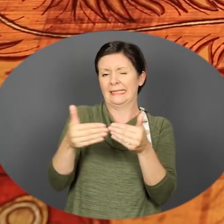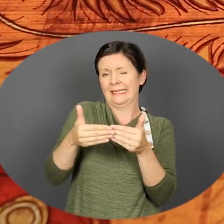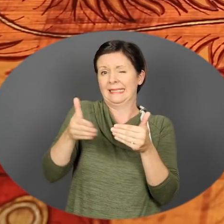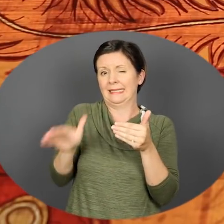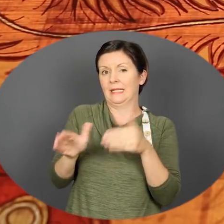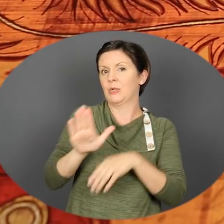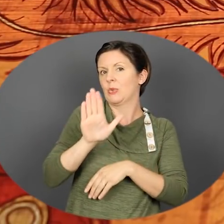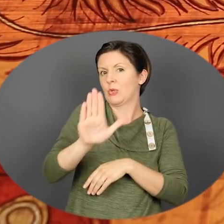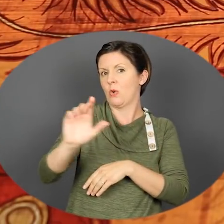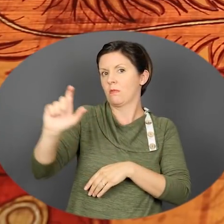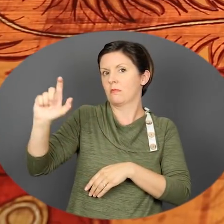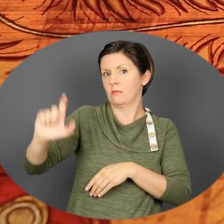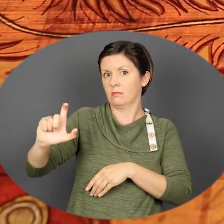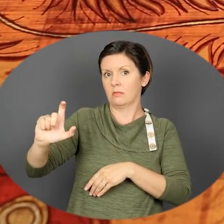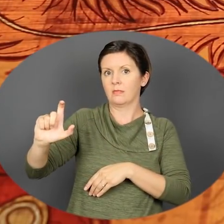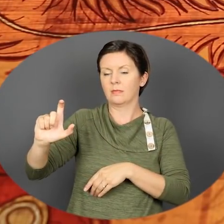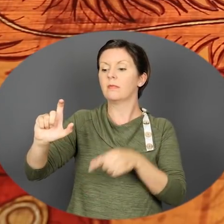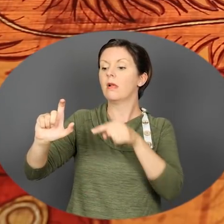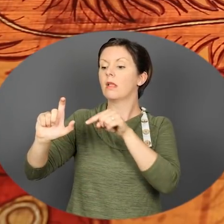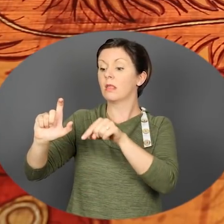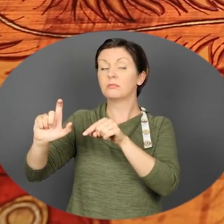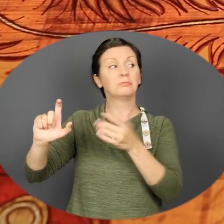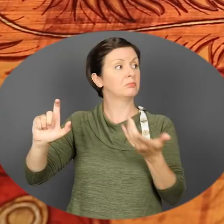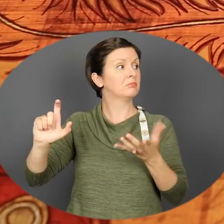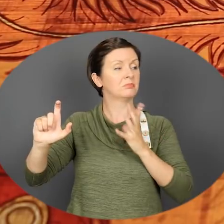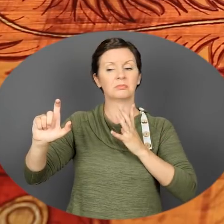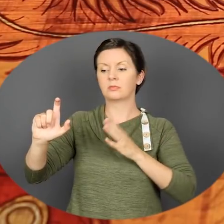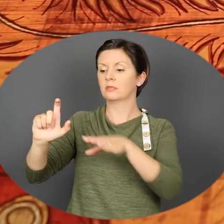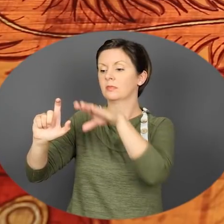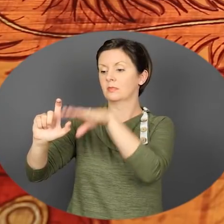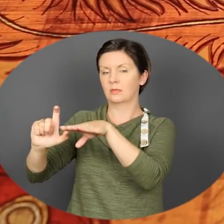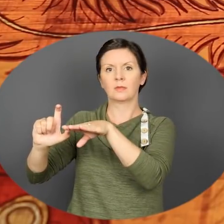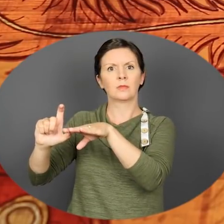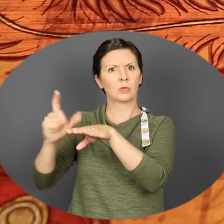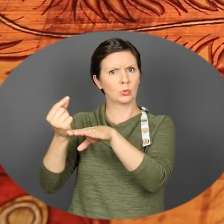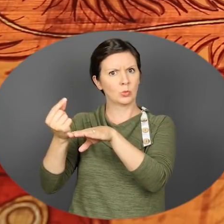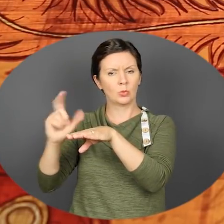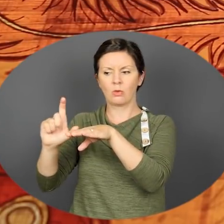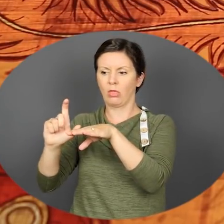adjacent to your marker. You then move your marker along the path that you just connected